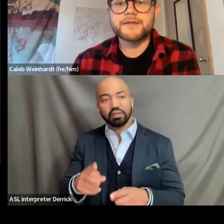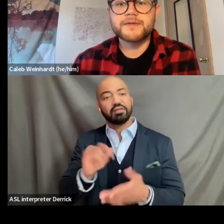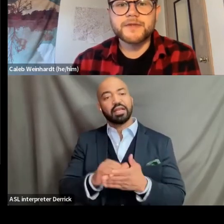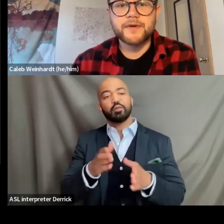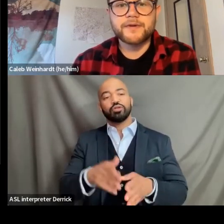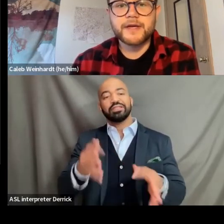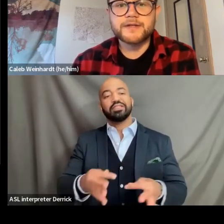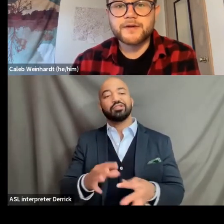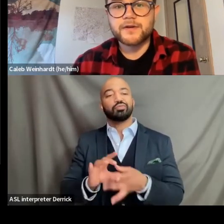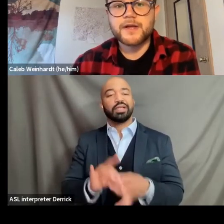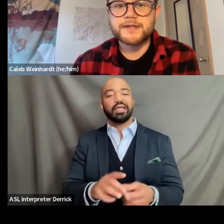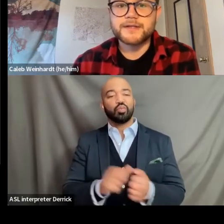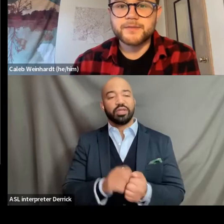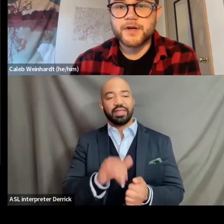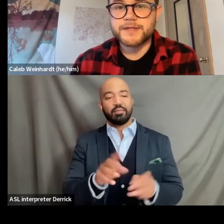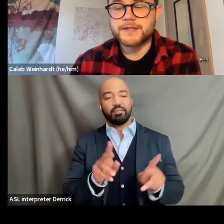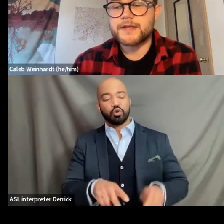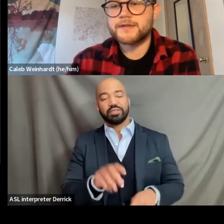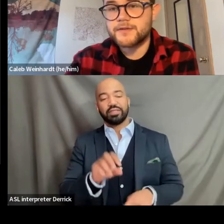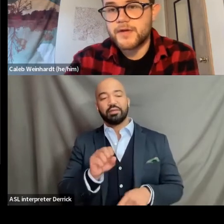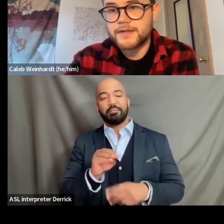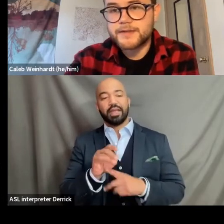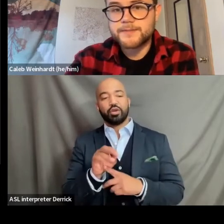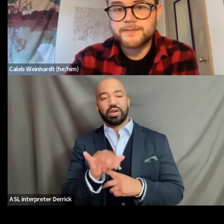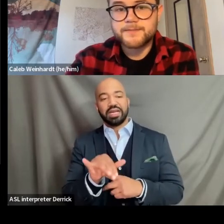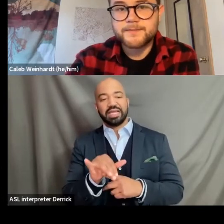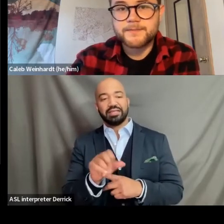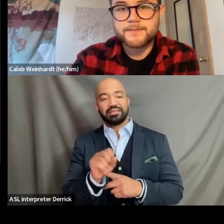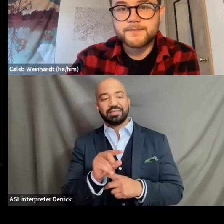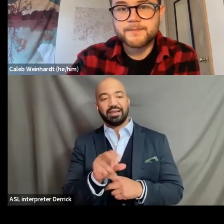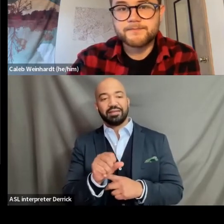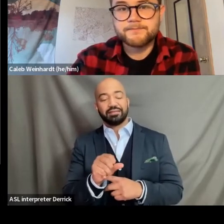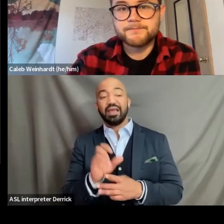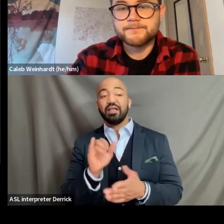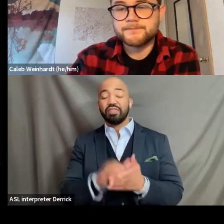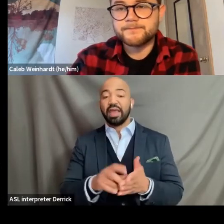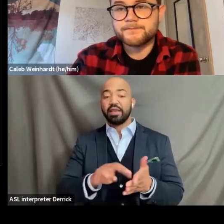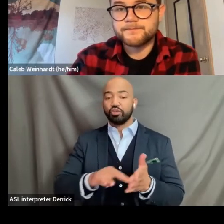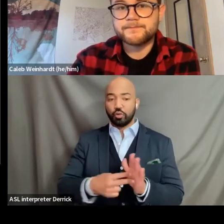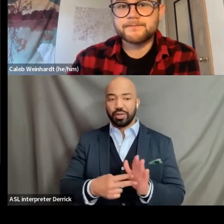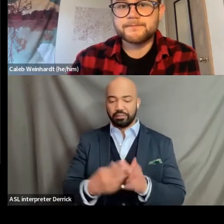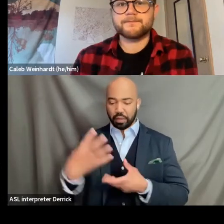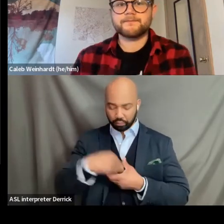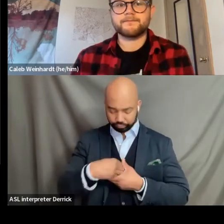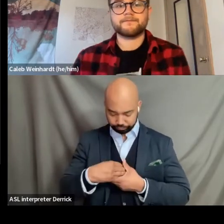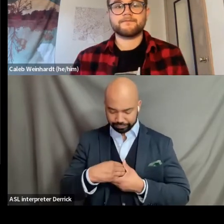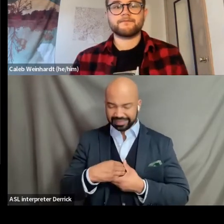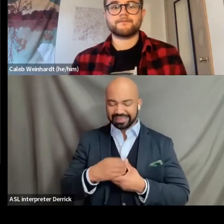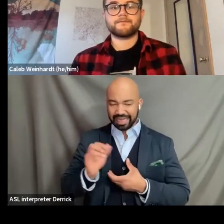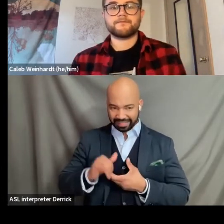As a result, they internalize this process as stress. So this is one of those things that minority stress